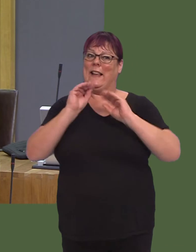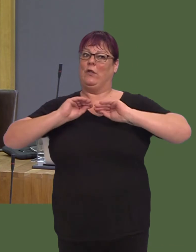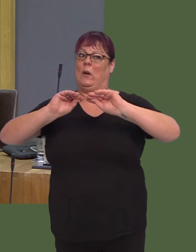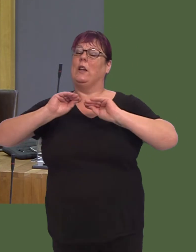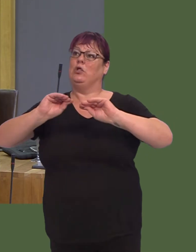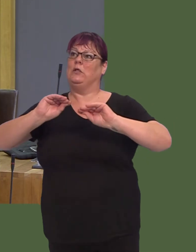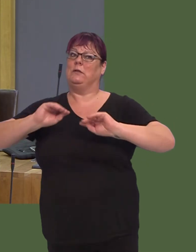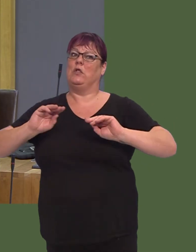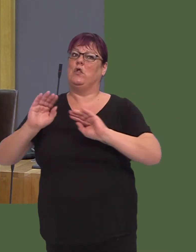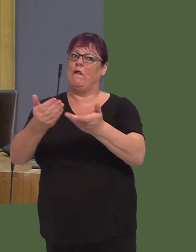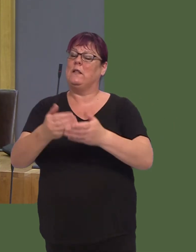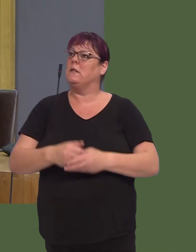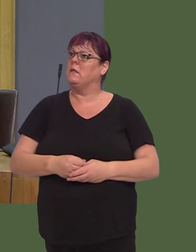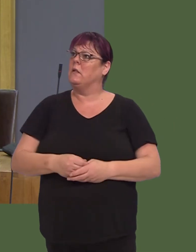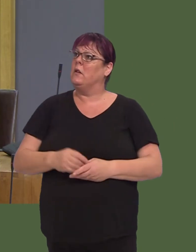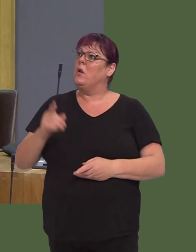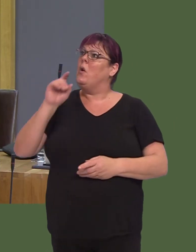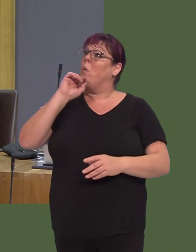they're being failed within the education system as well.